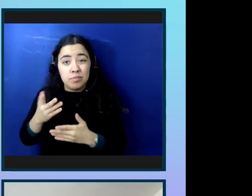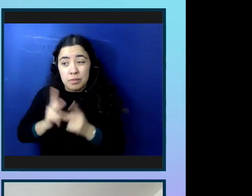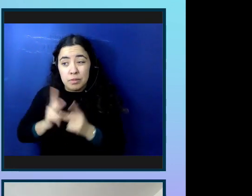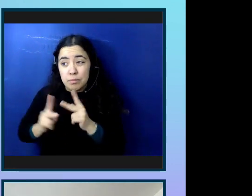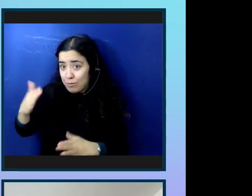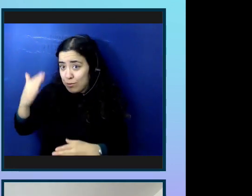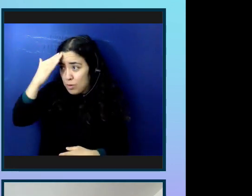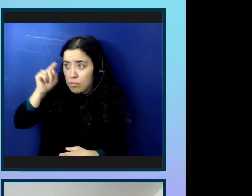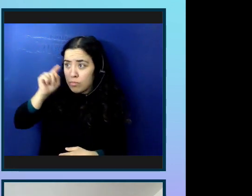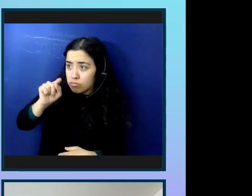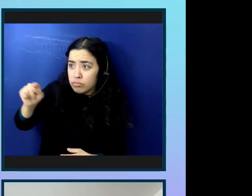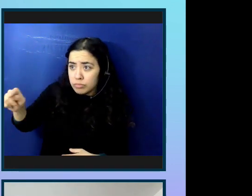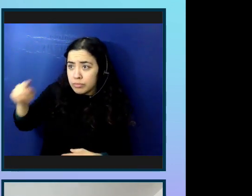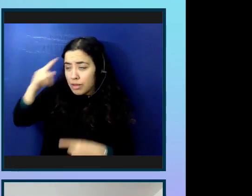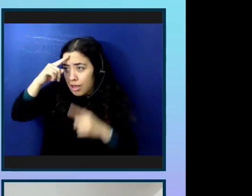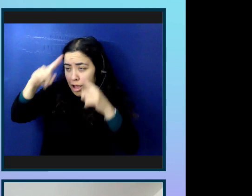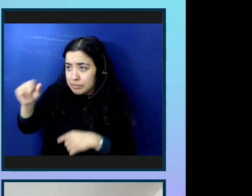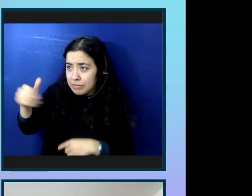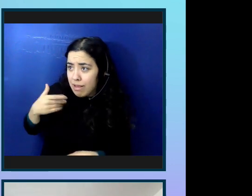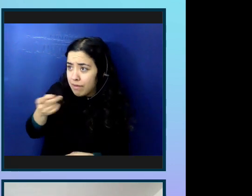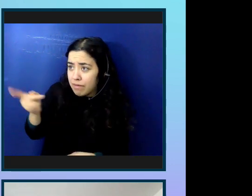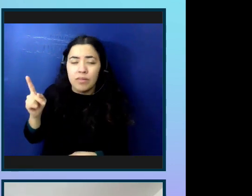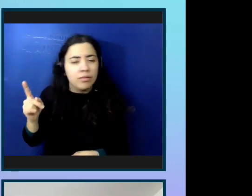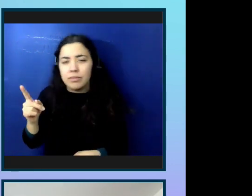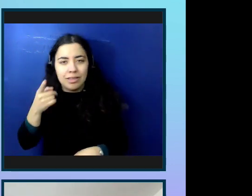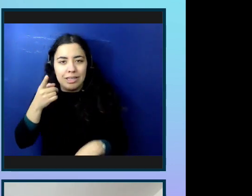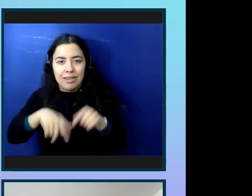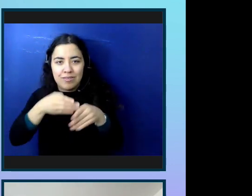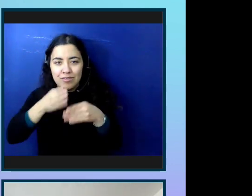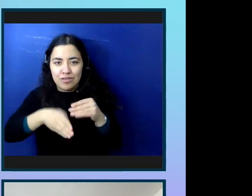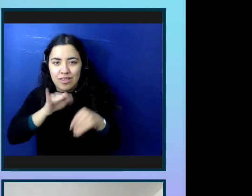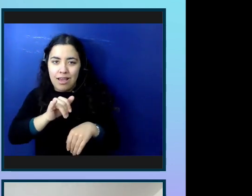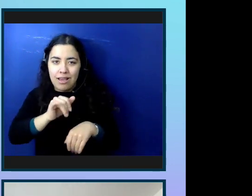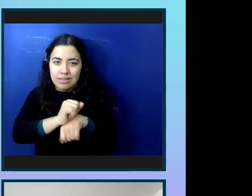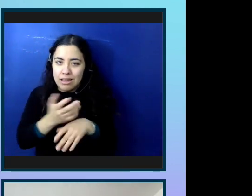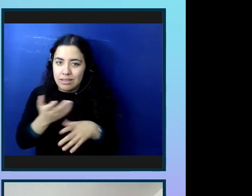in time to be verified on applications, for example. So this is a really important one,